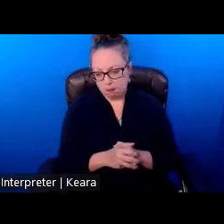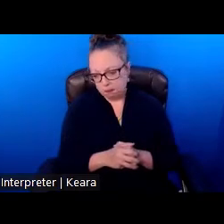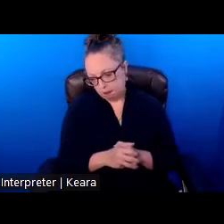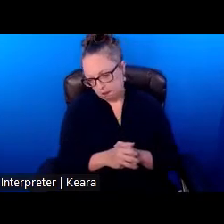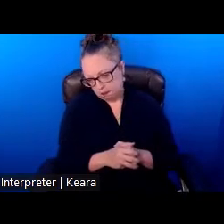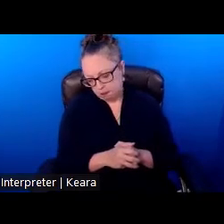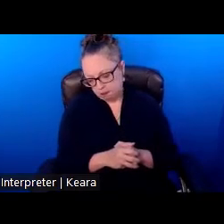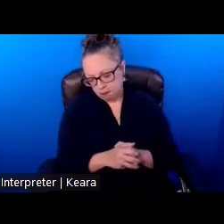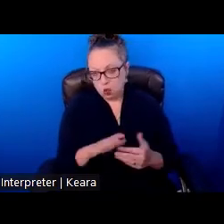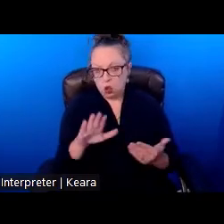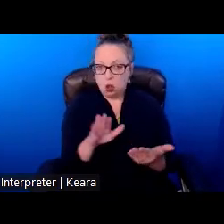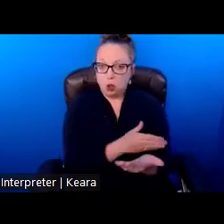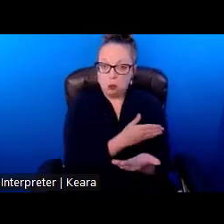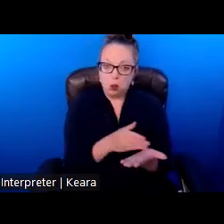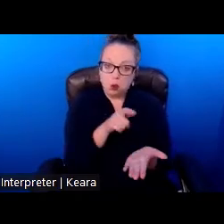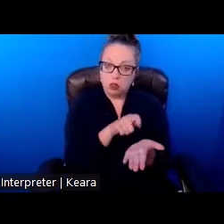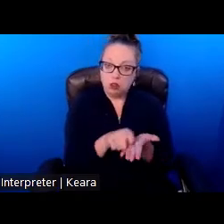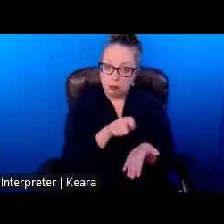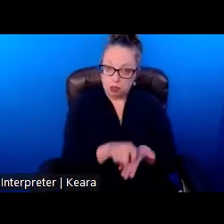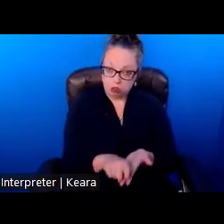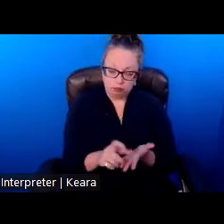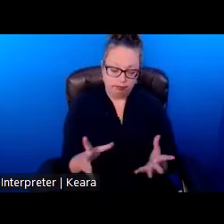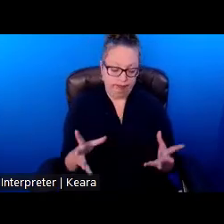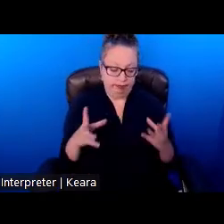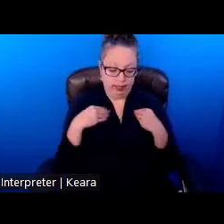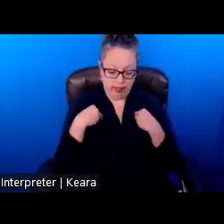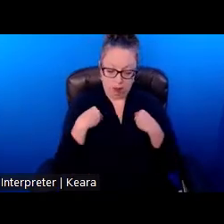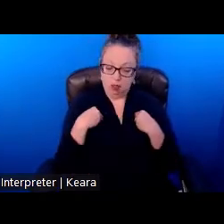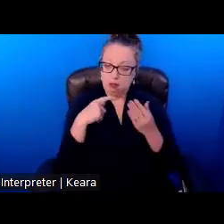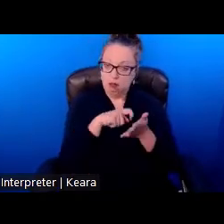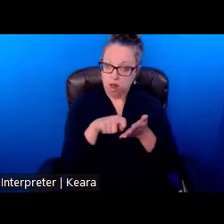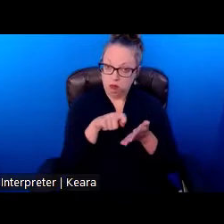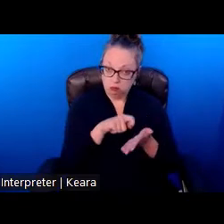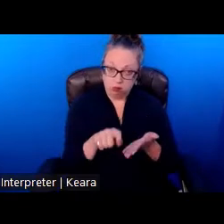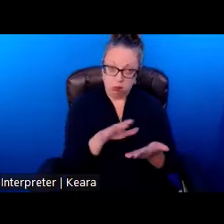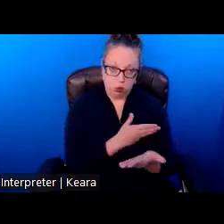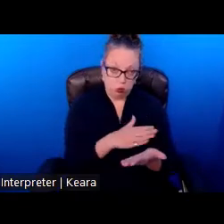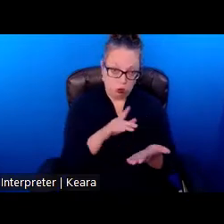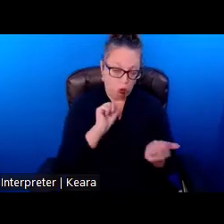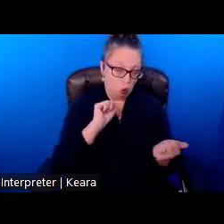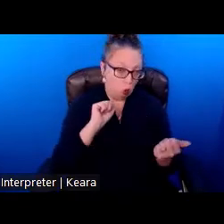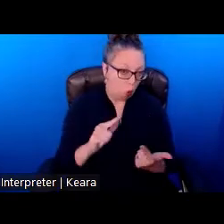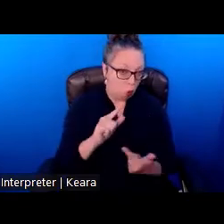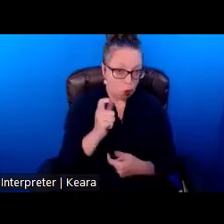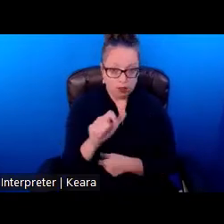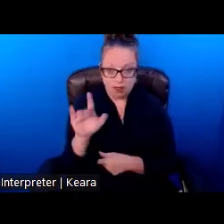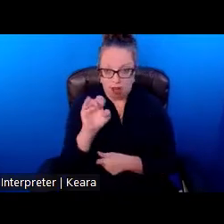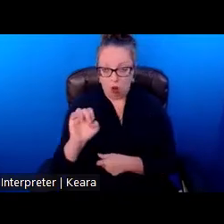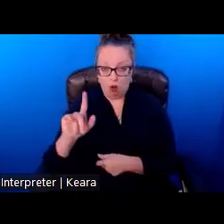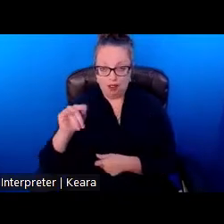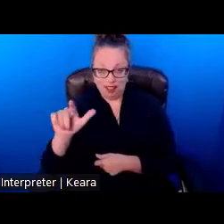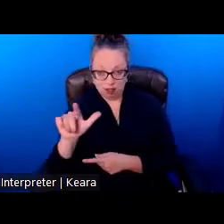This category accepts composition in all styles of classical, popular, jazz, hip-hop, and